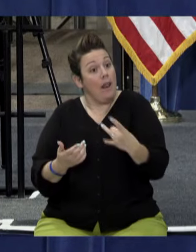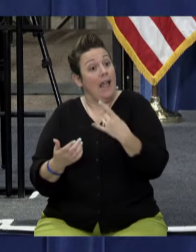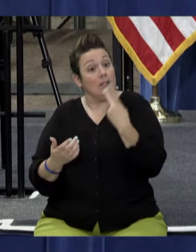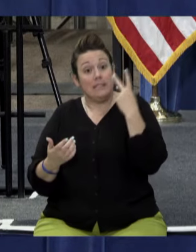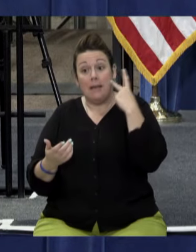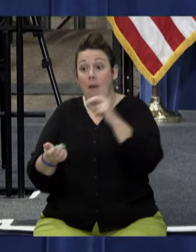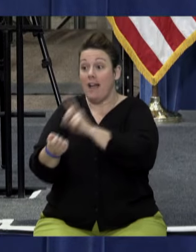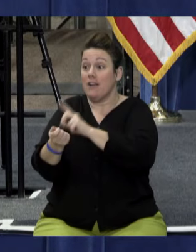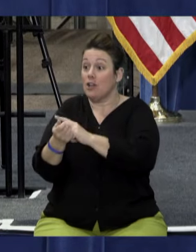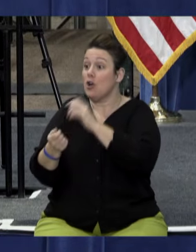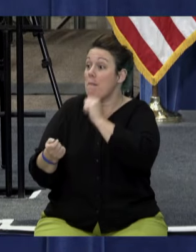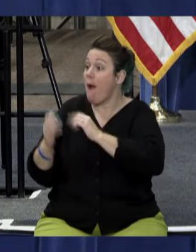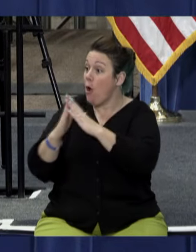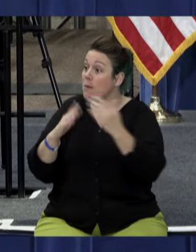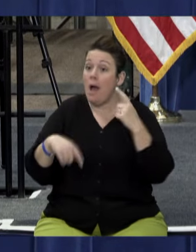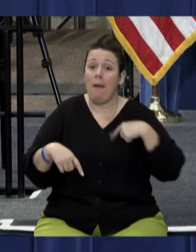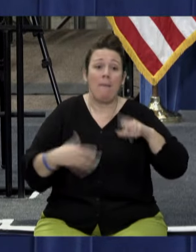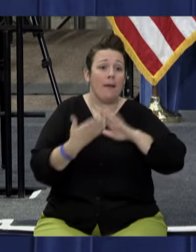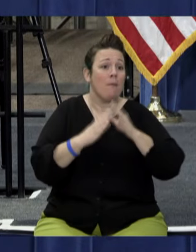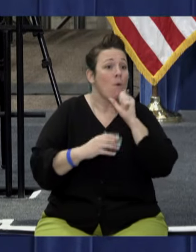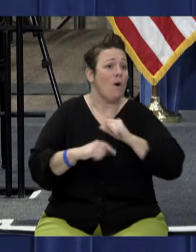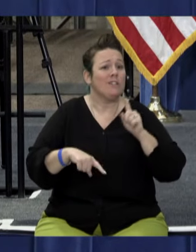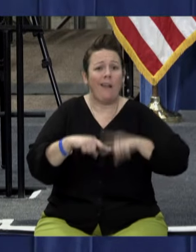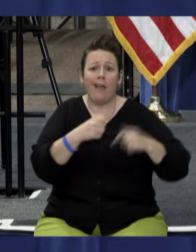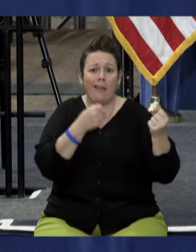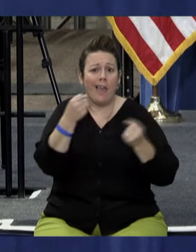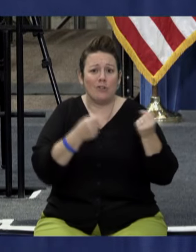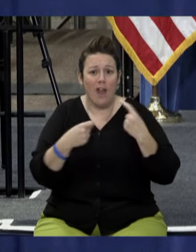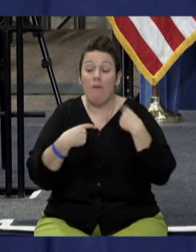getting older and I can't drive. We're actually taking into account, and it says specifically and